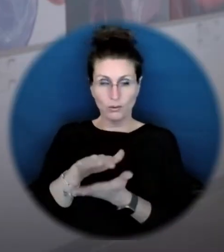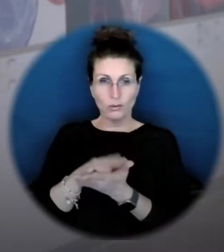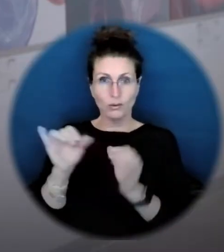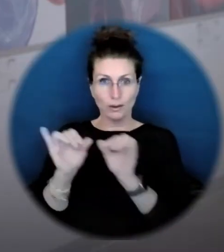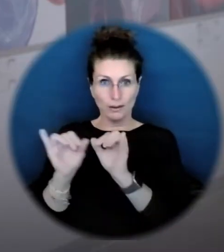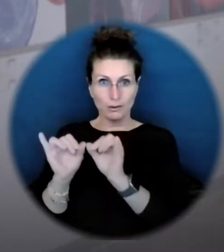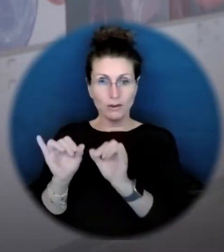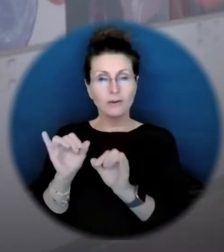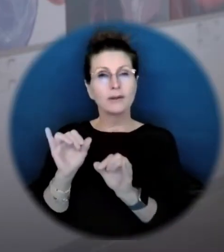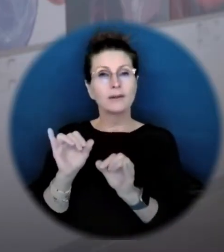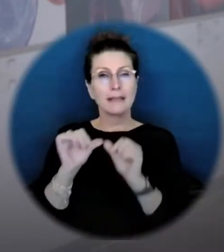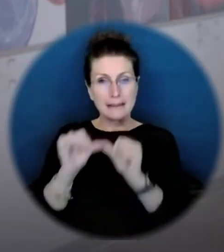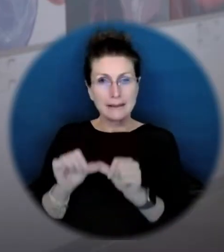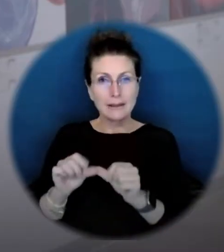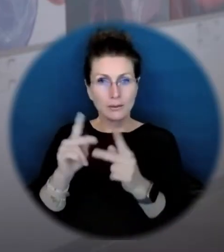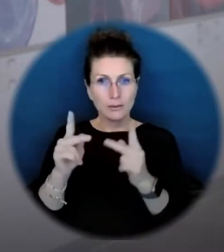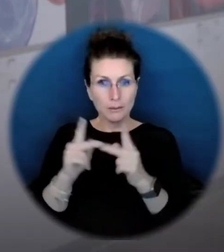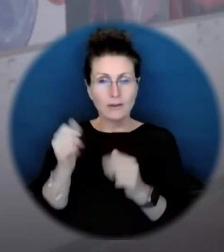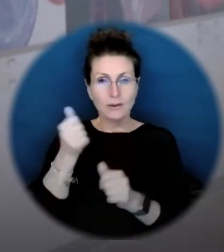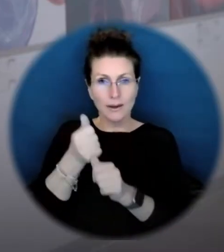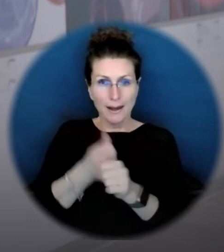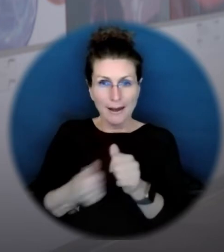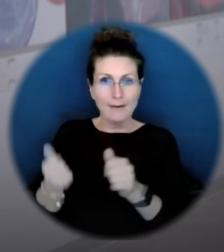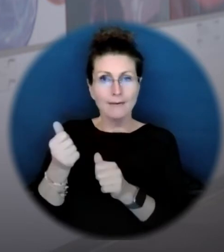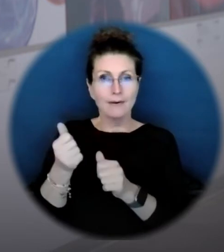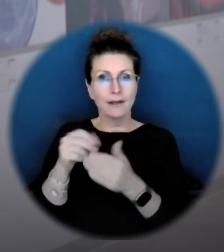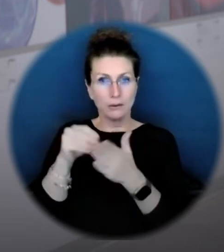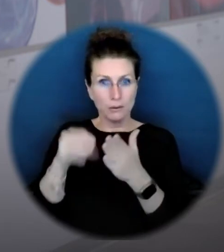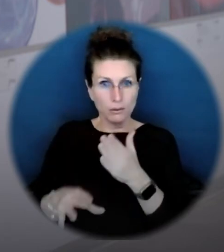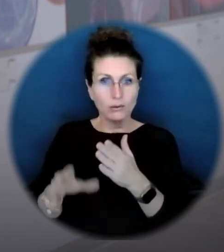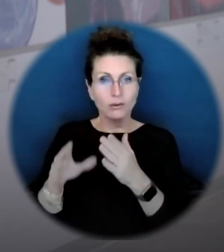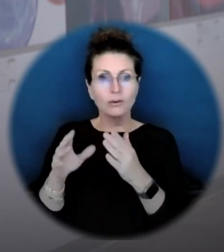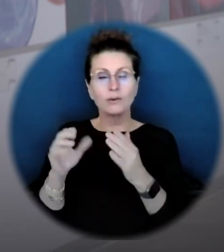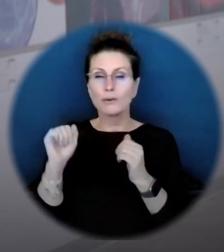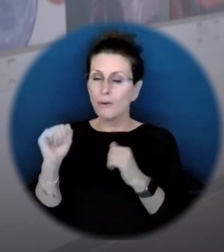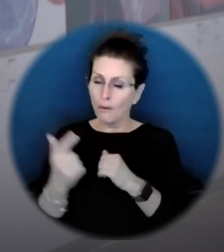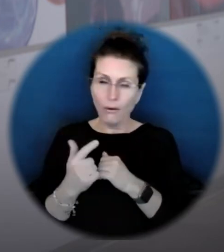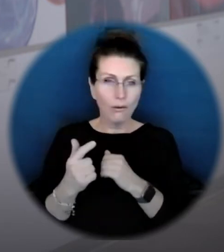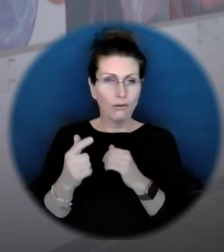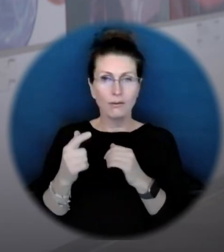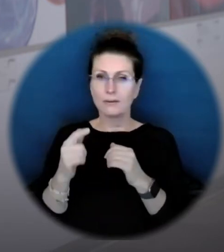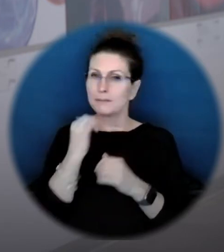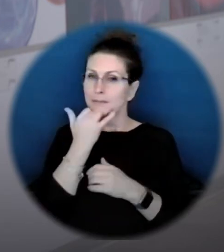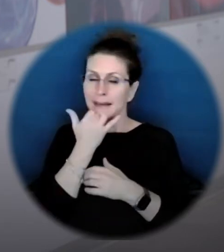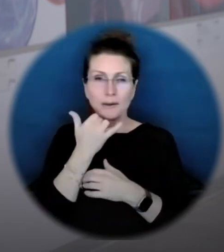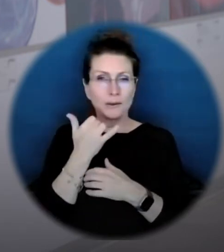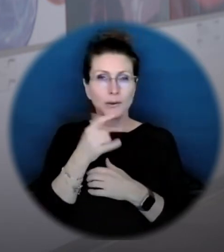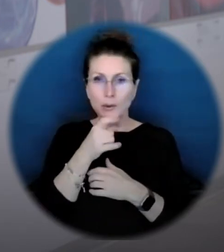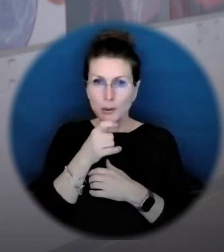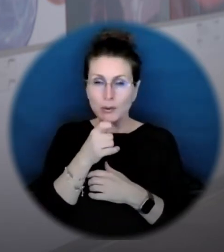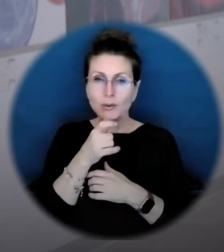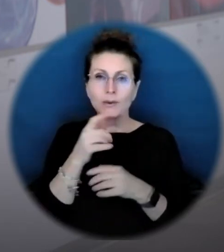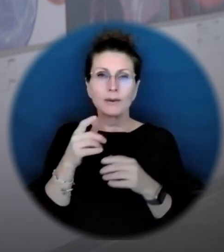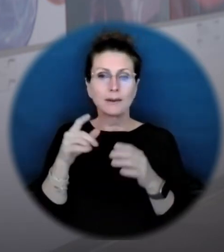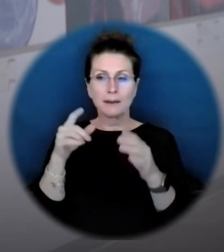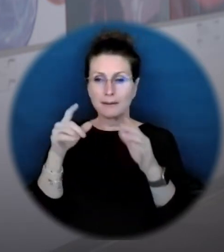where every learner be it a student, faculty, staff, alumni, or partner can explore growth,